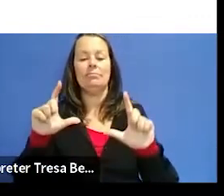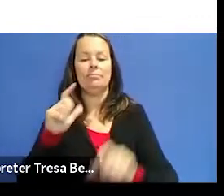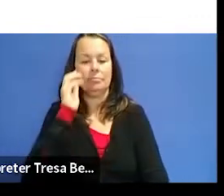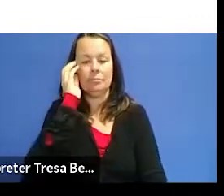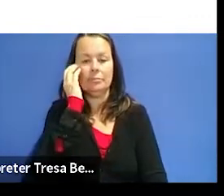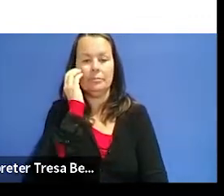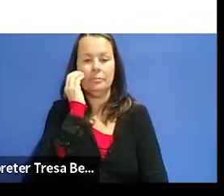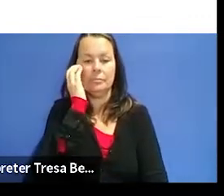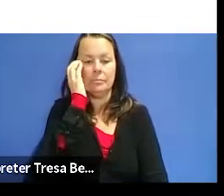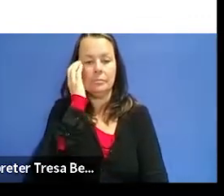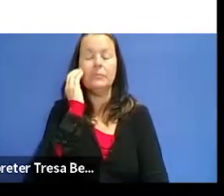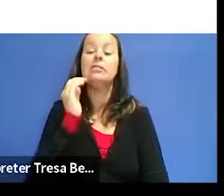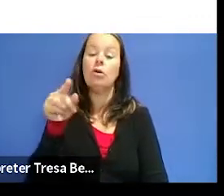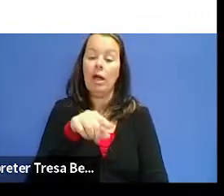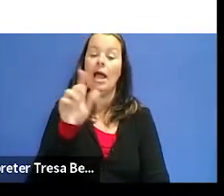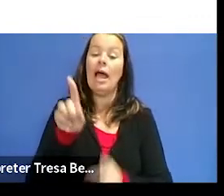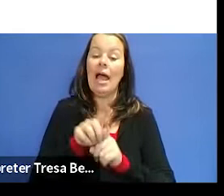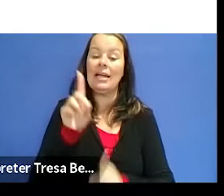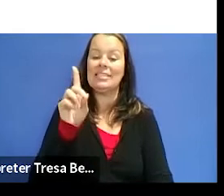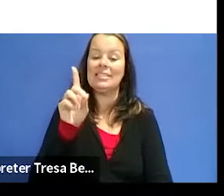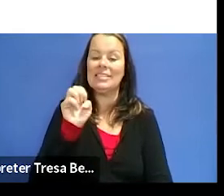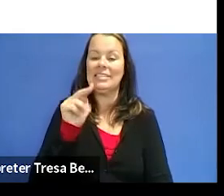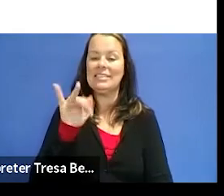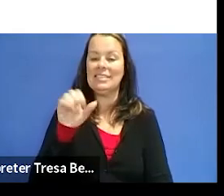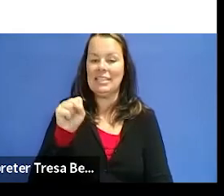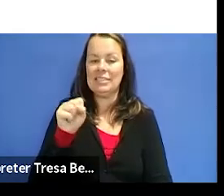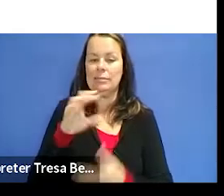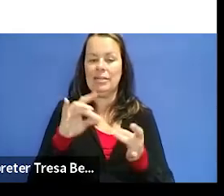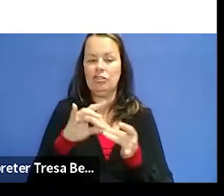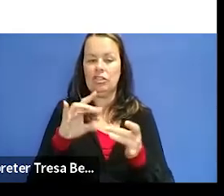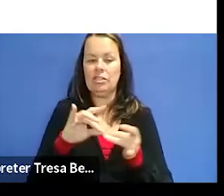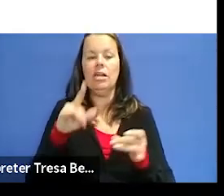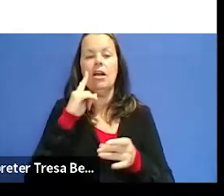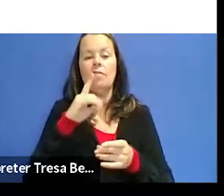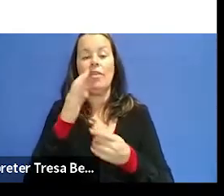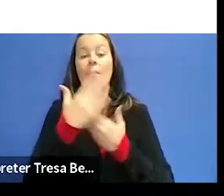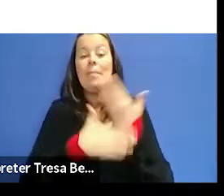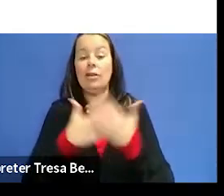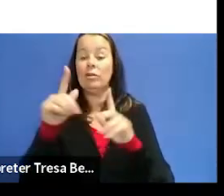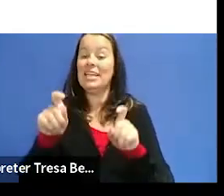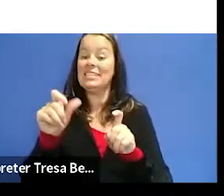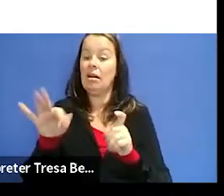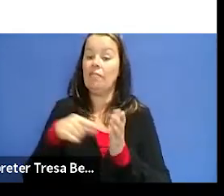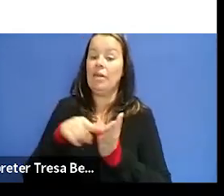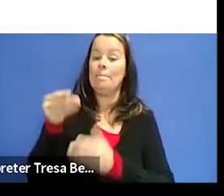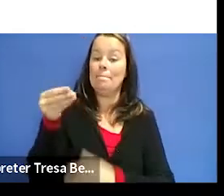So as Dennis mentioned, a little teaser earlier for the manual testing of the paid mobile apps, we had four different checkpoints that we